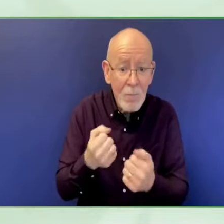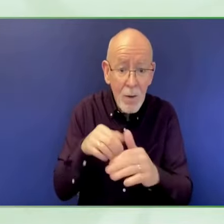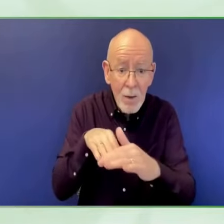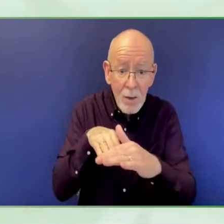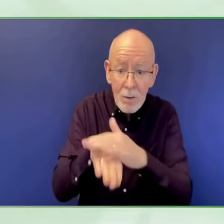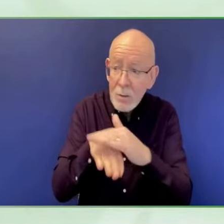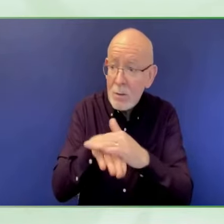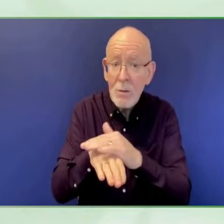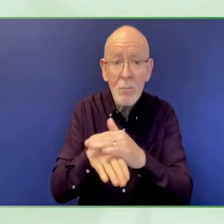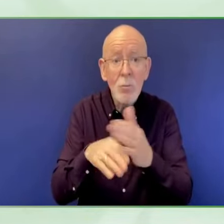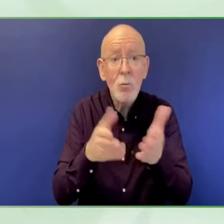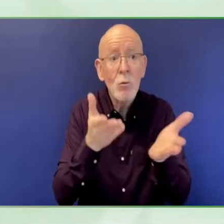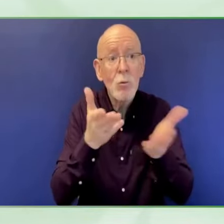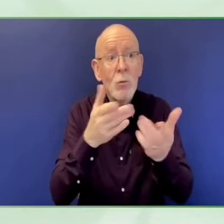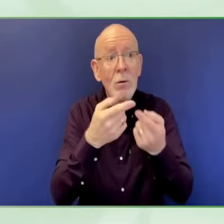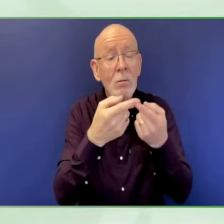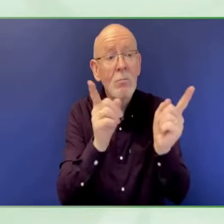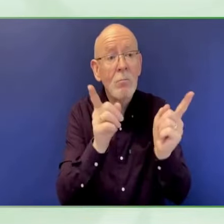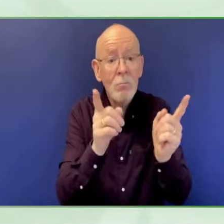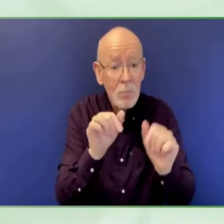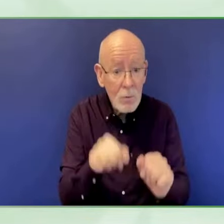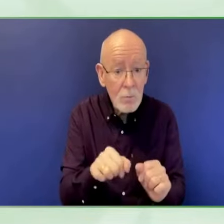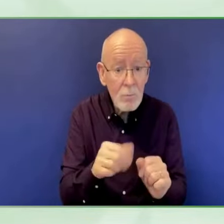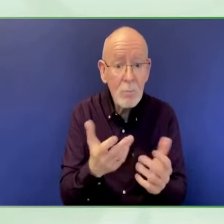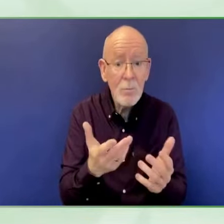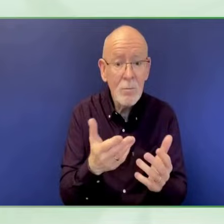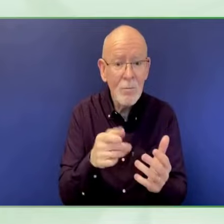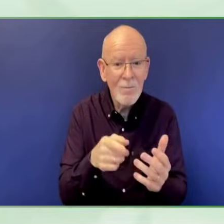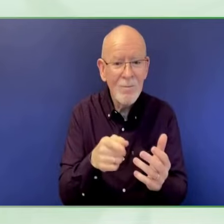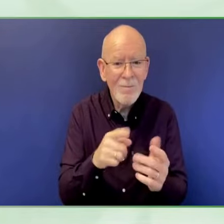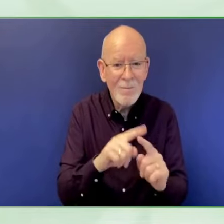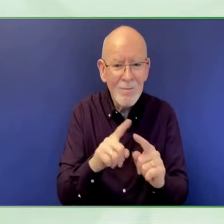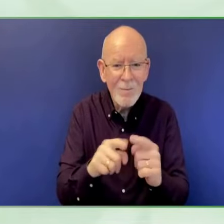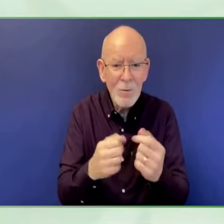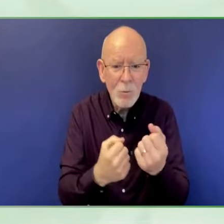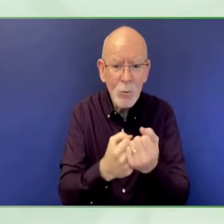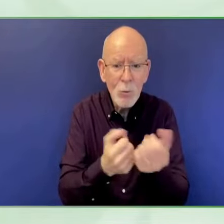services to us that will enable us to live within the communities.